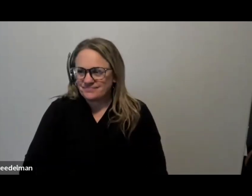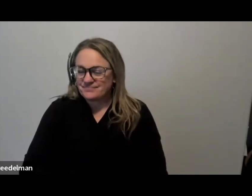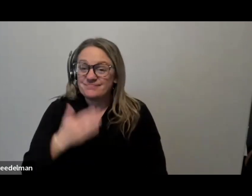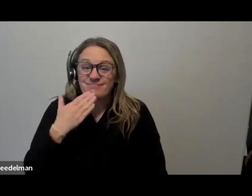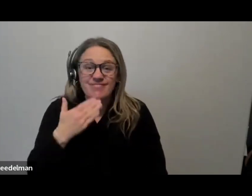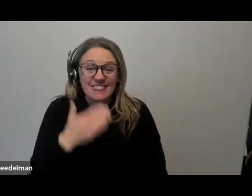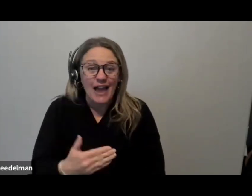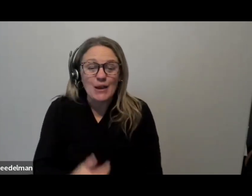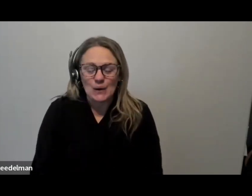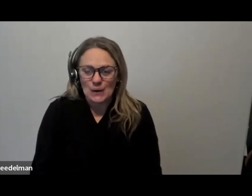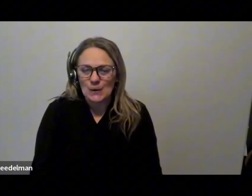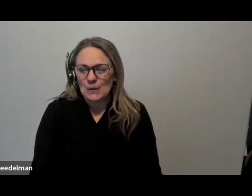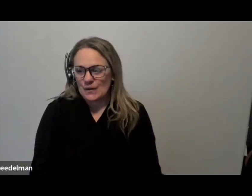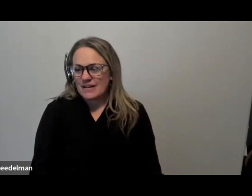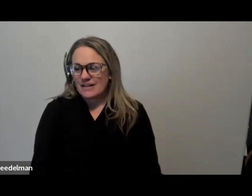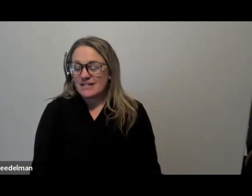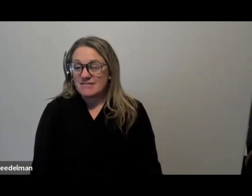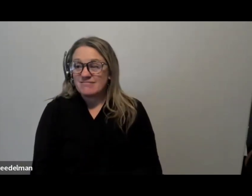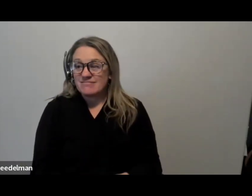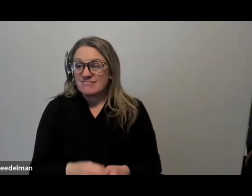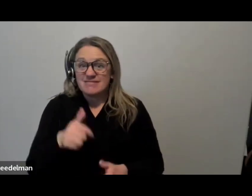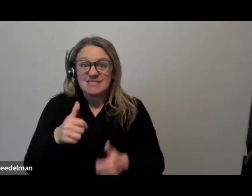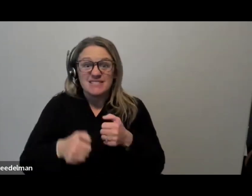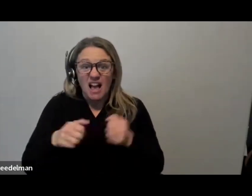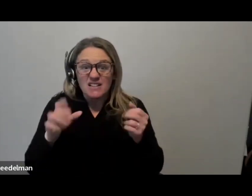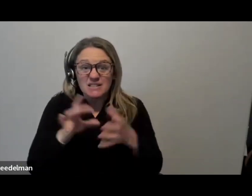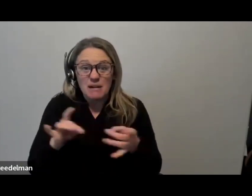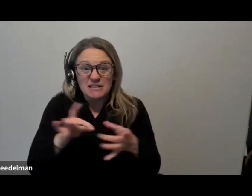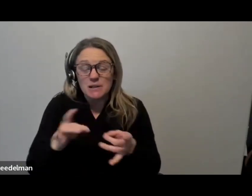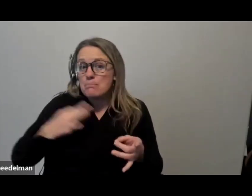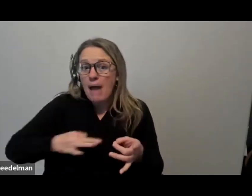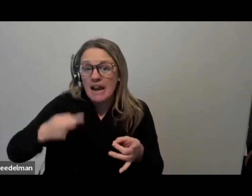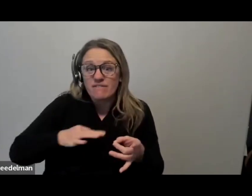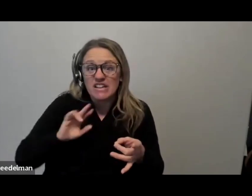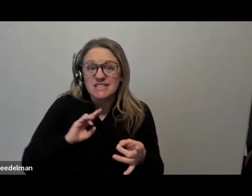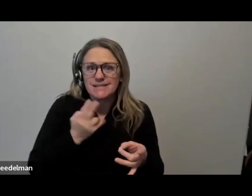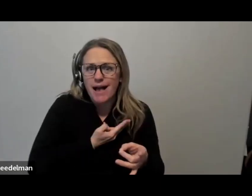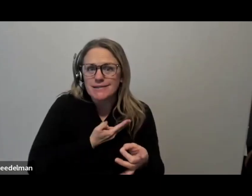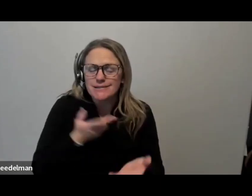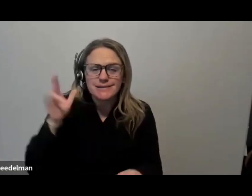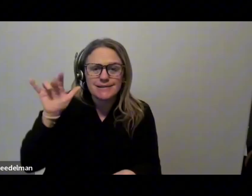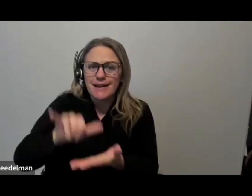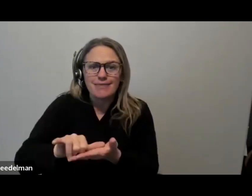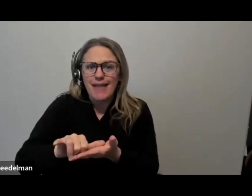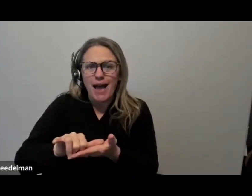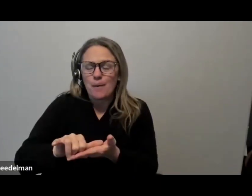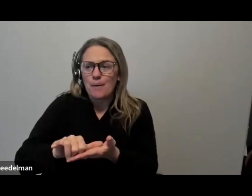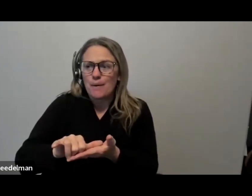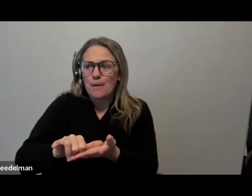that benefit messaging benefits all of us and it was, you know, it's one of those things that when you look back at the history of it,